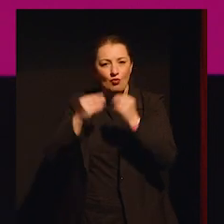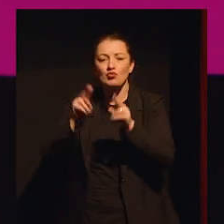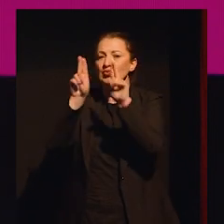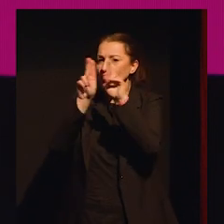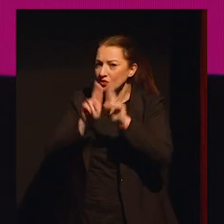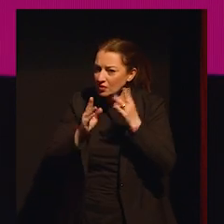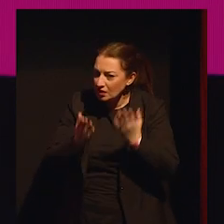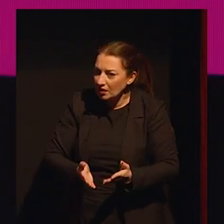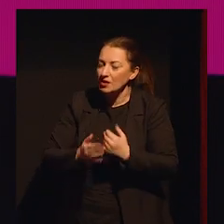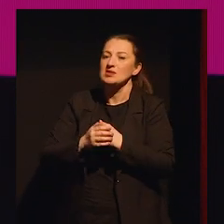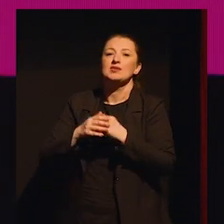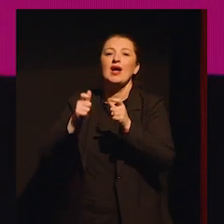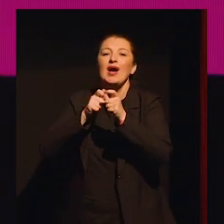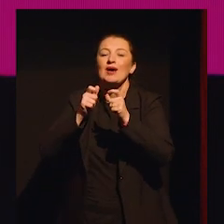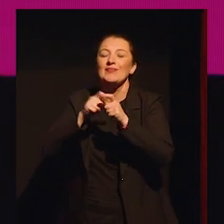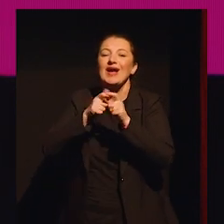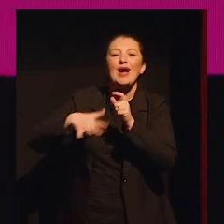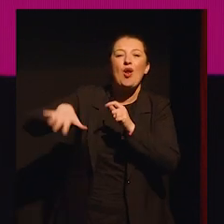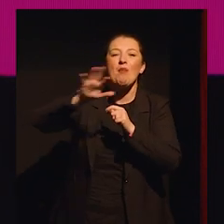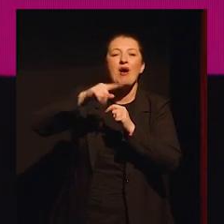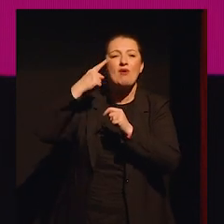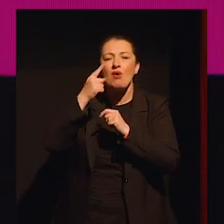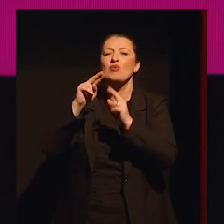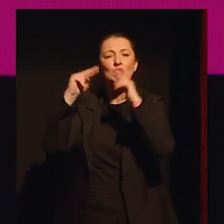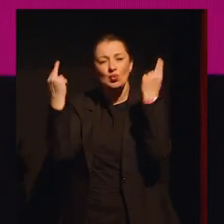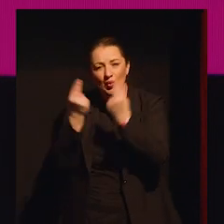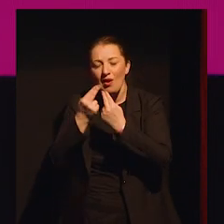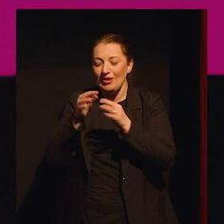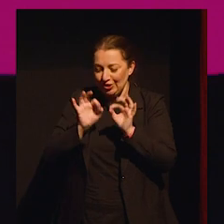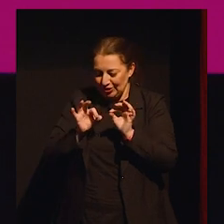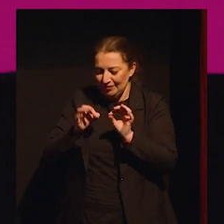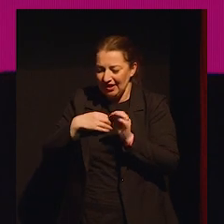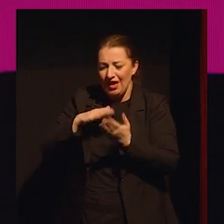and we are advancing step by step.